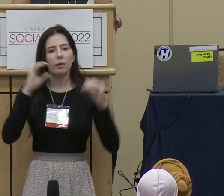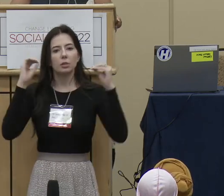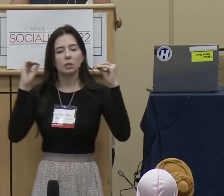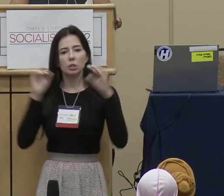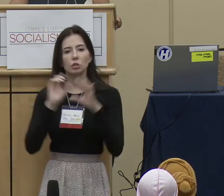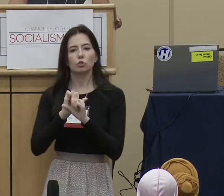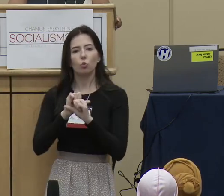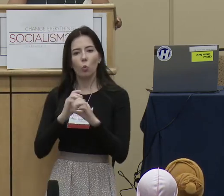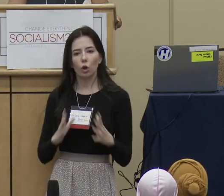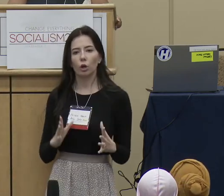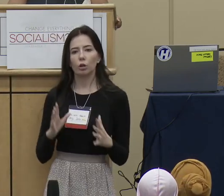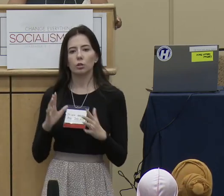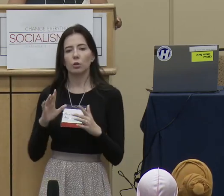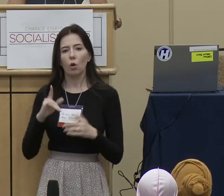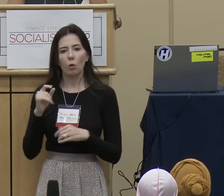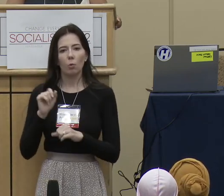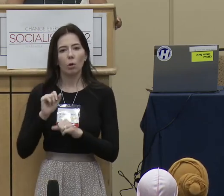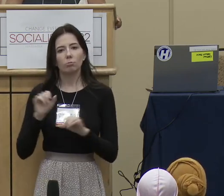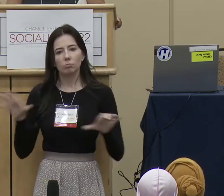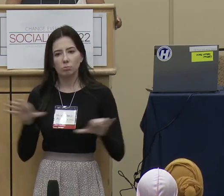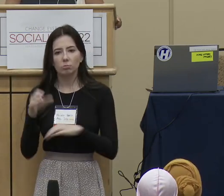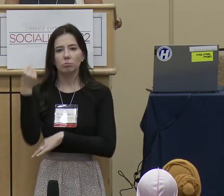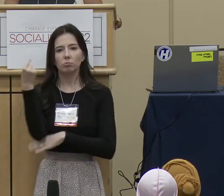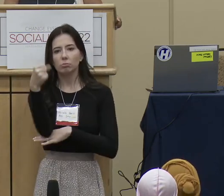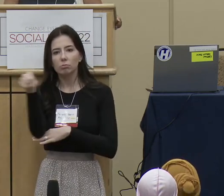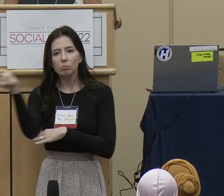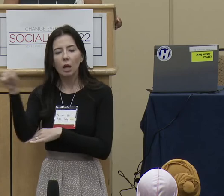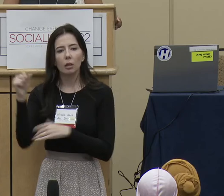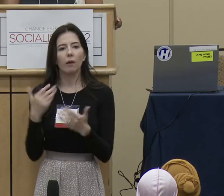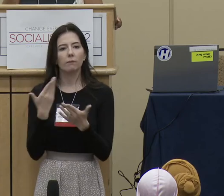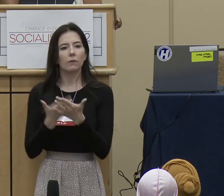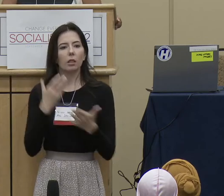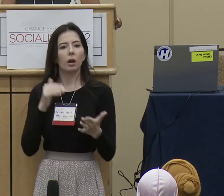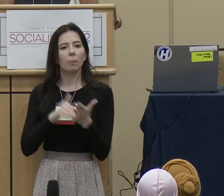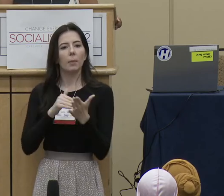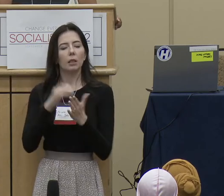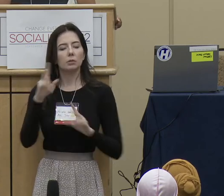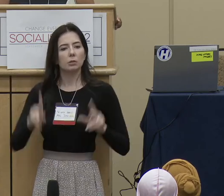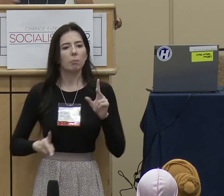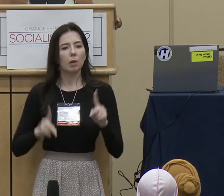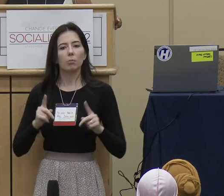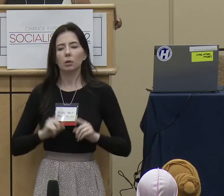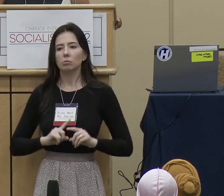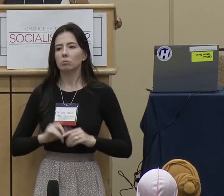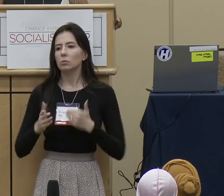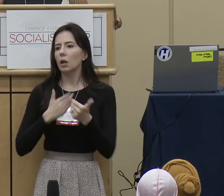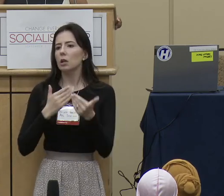teachers, and campus workers who are organizing and have gone on strike, you know, in recent years . The fact that